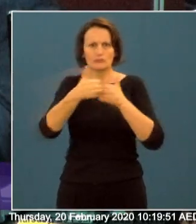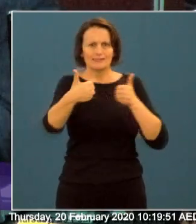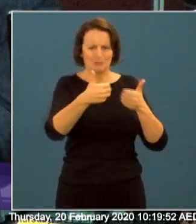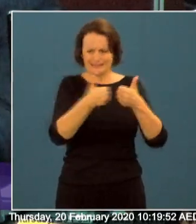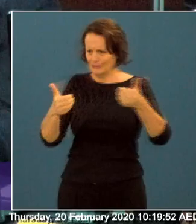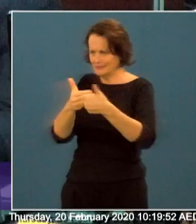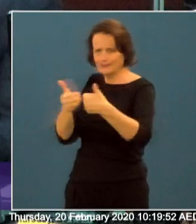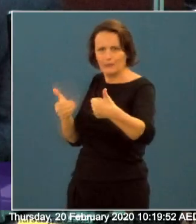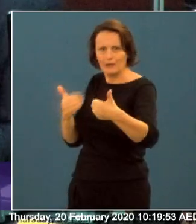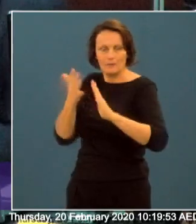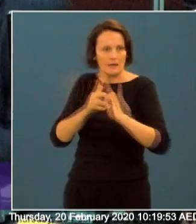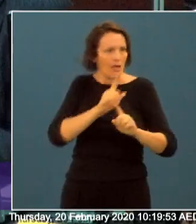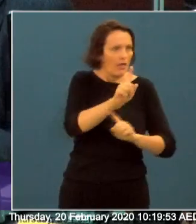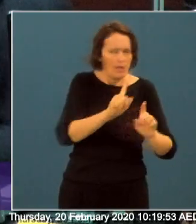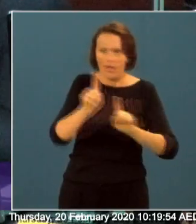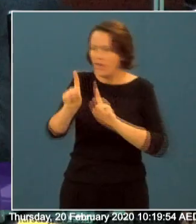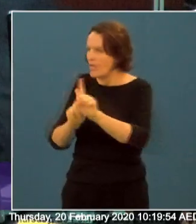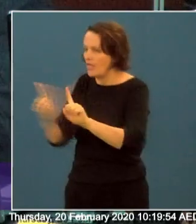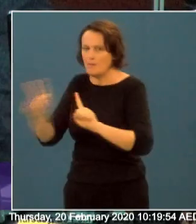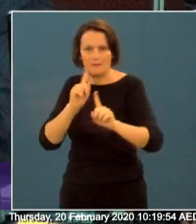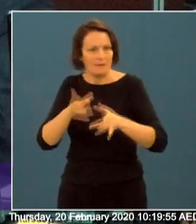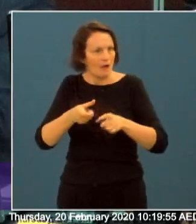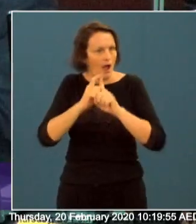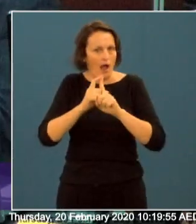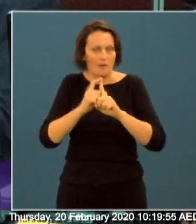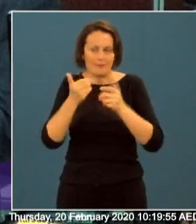to almost act as a conduit of information between doctors